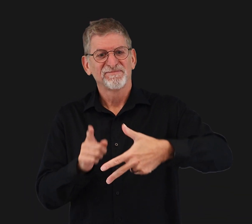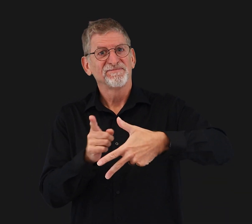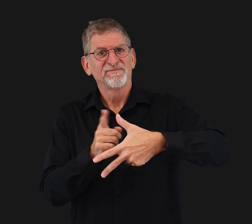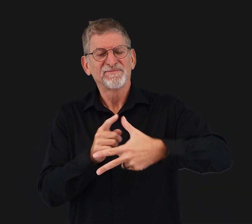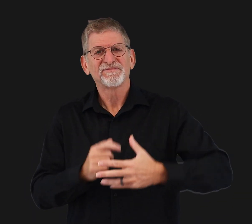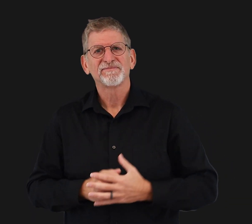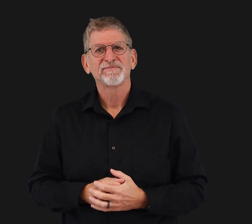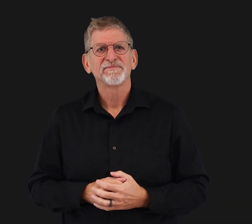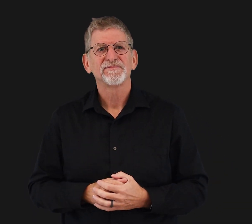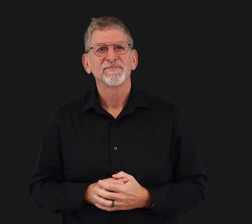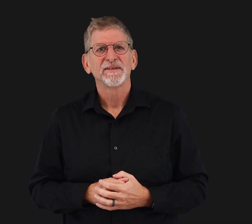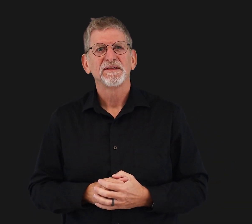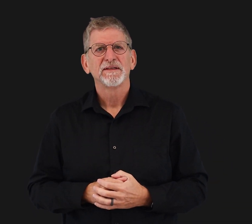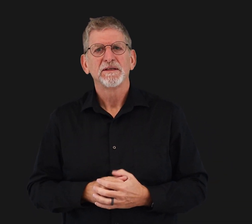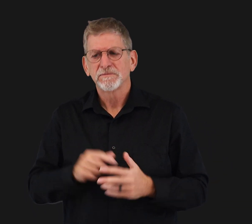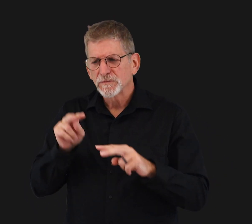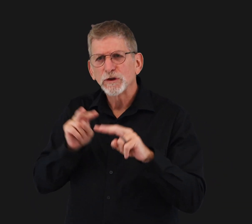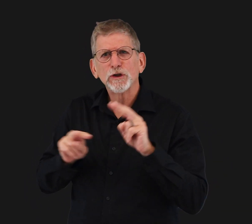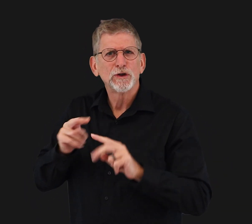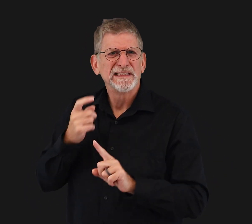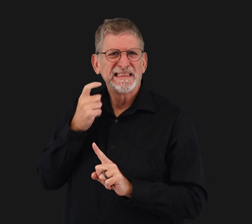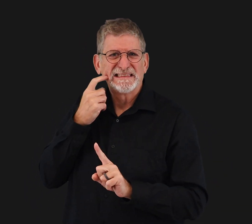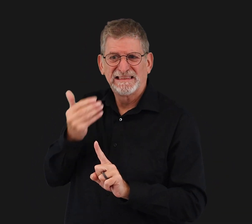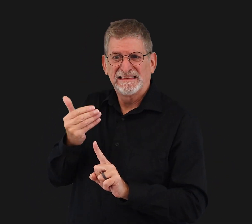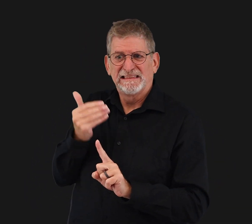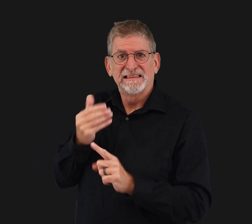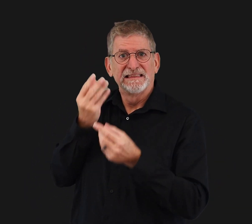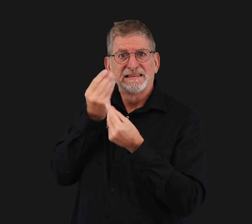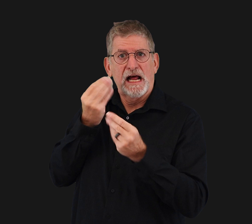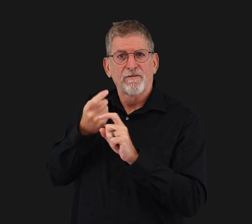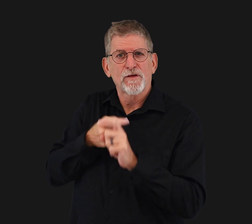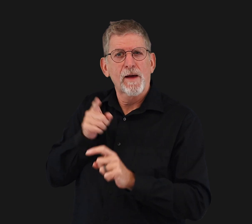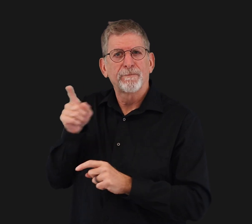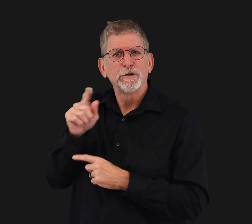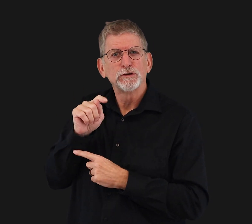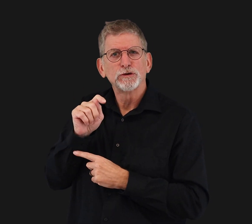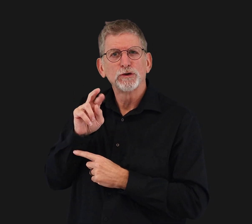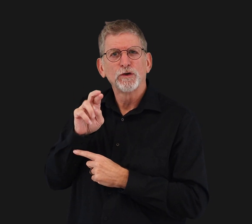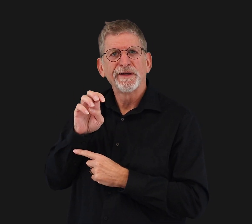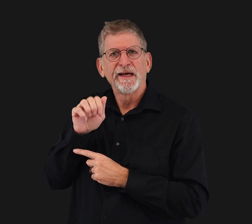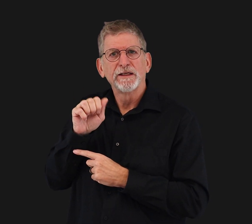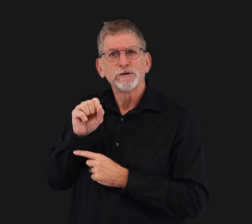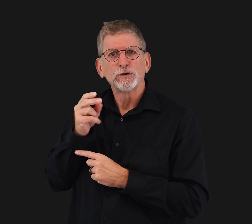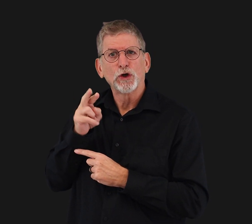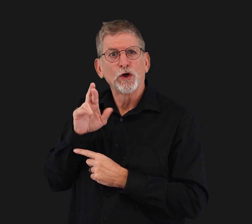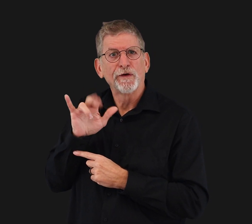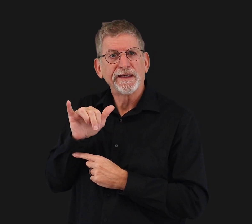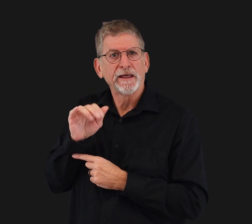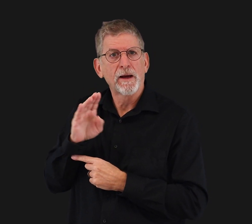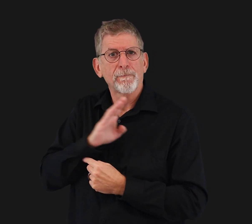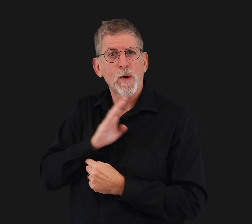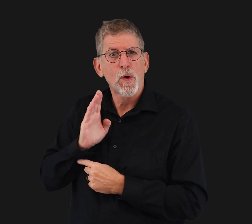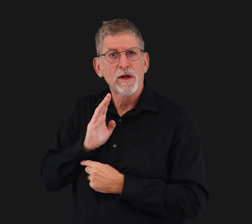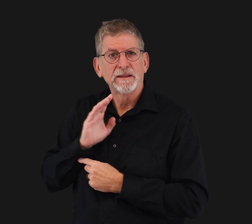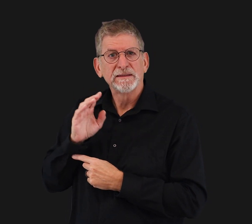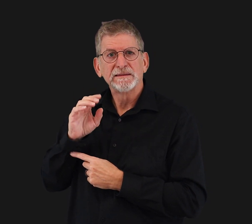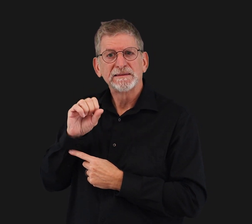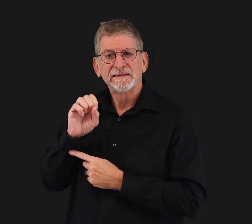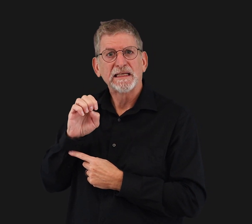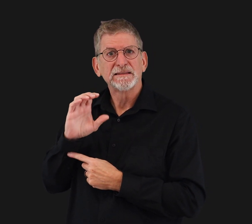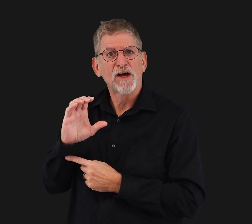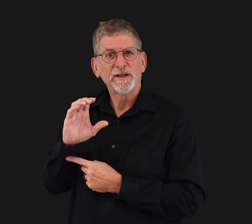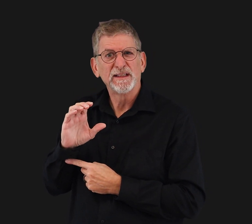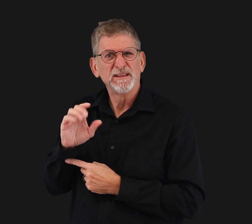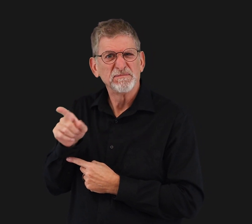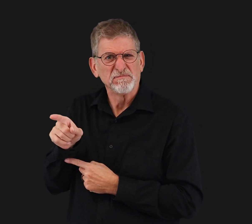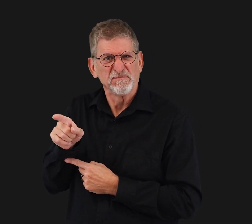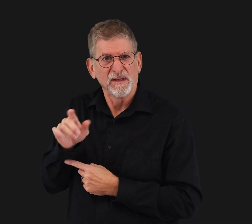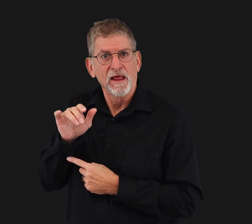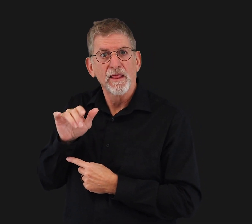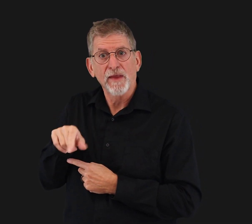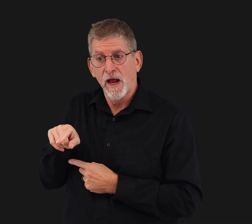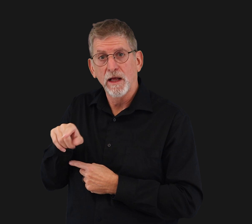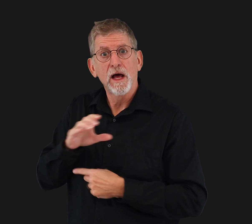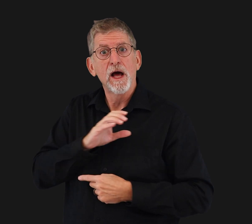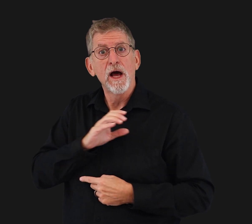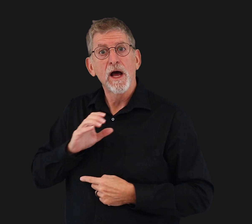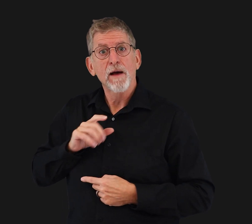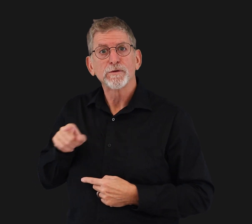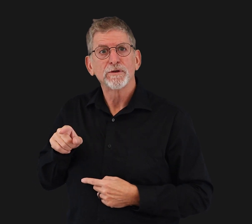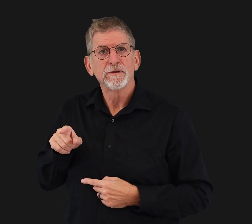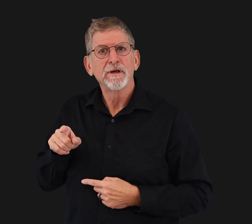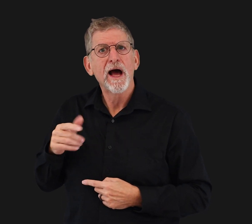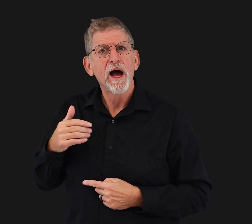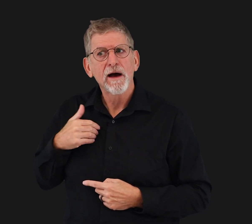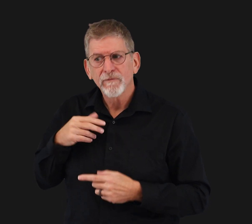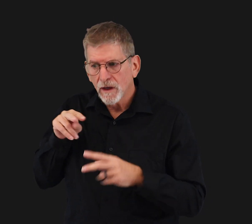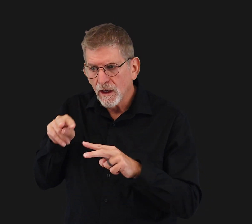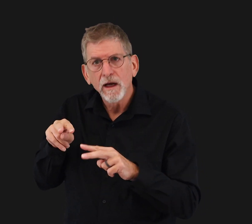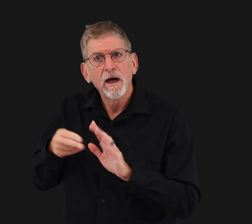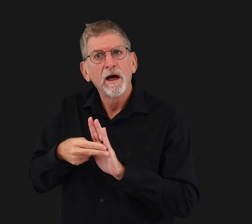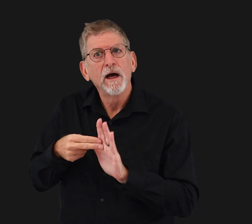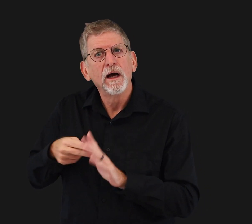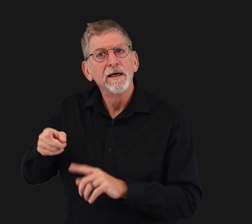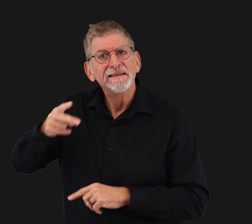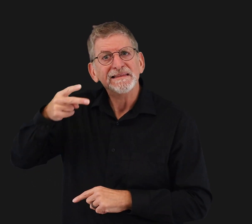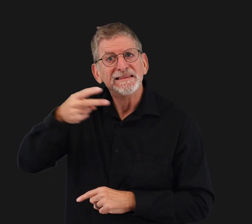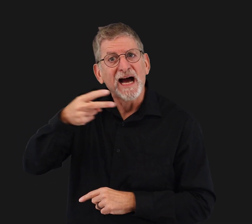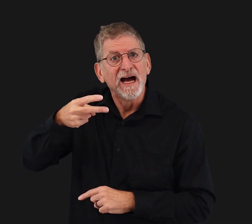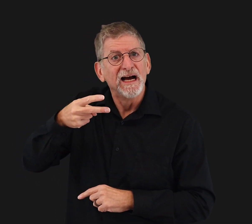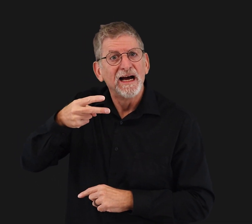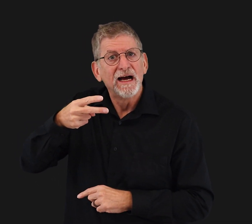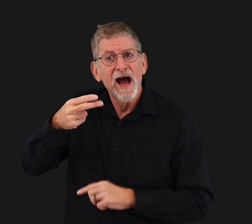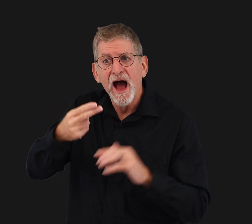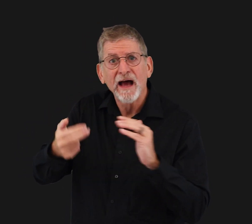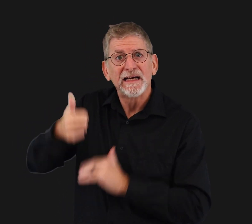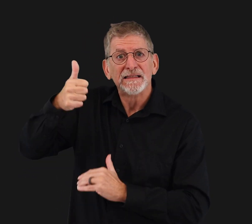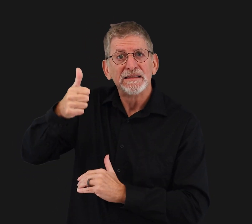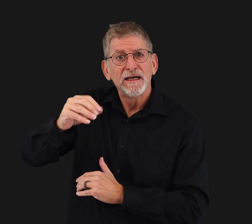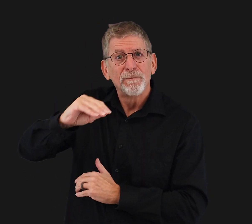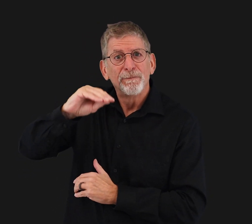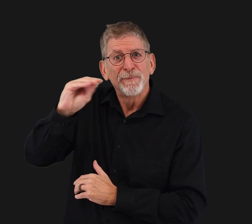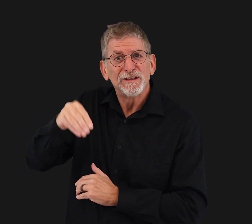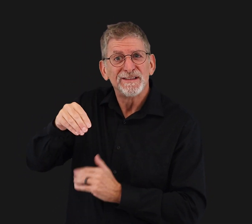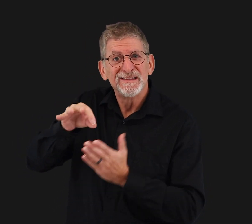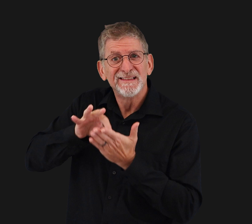• According to the most recent data from Treasury Board Secretariat, the Commission has the second highest percentage